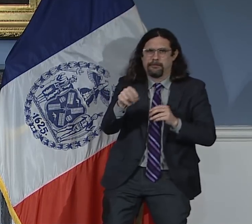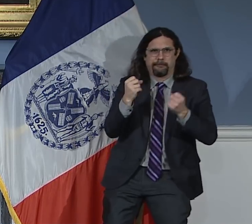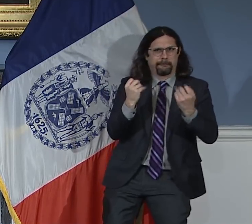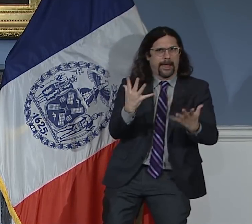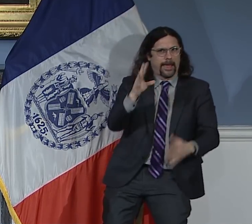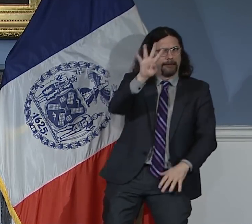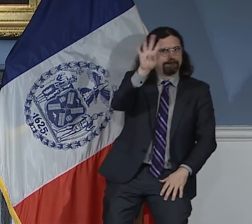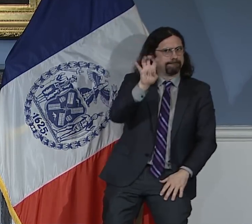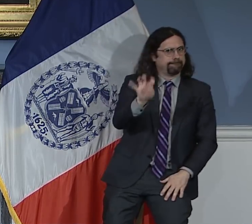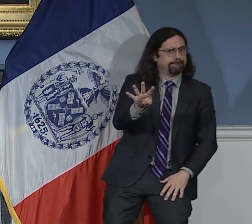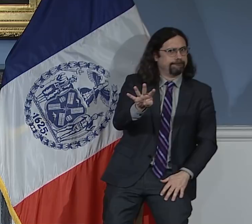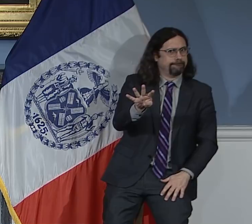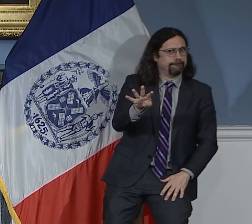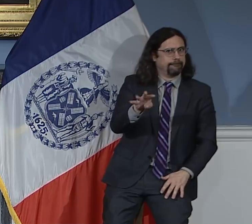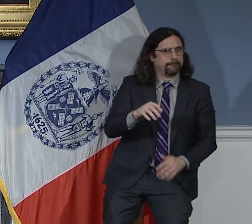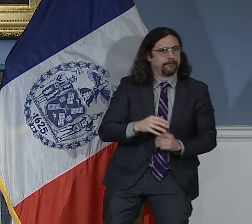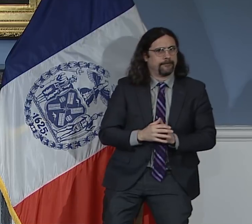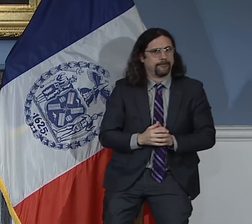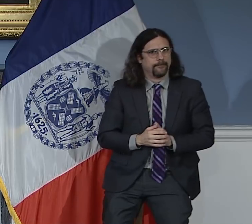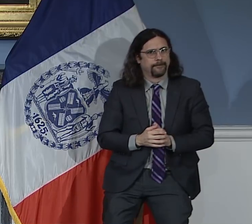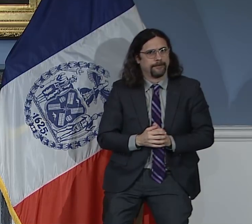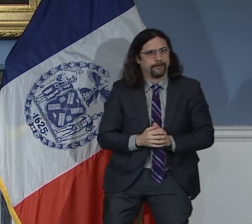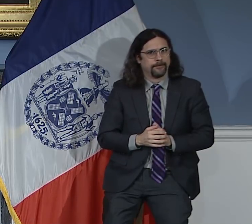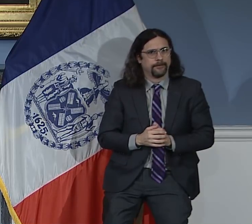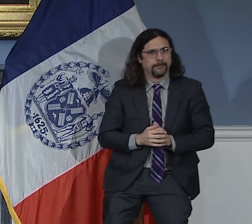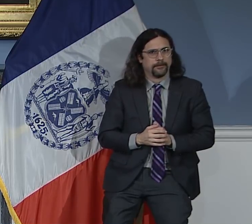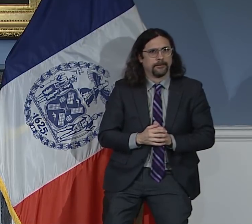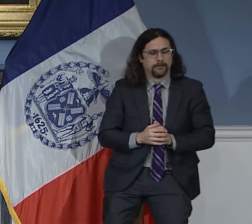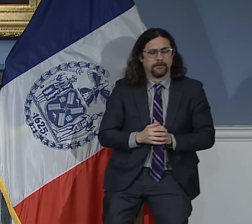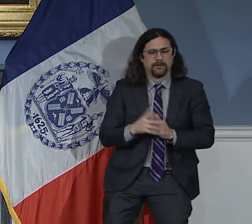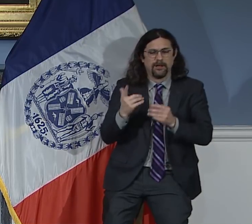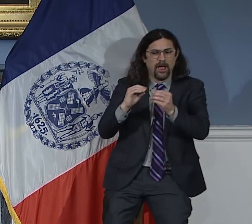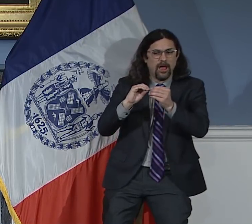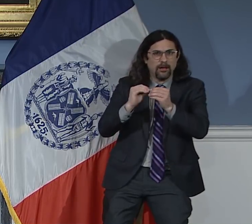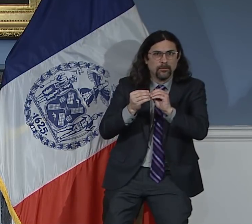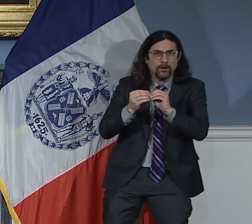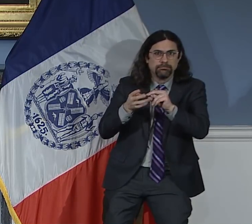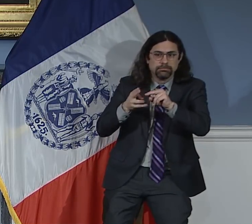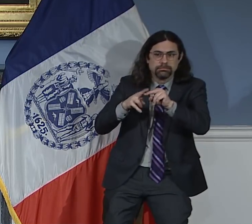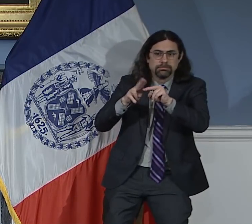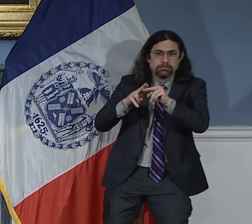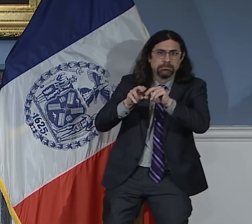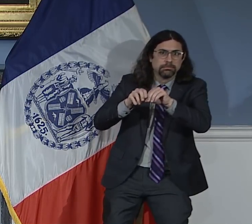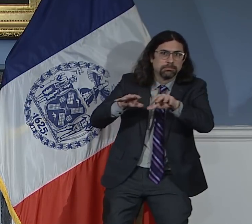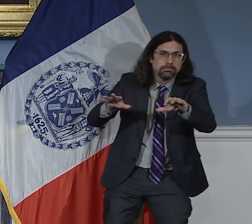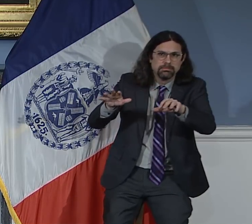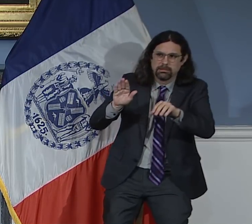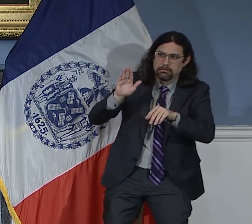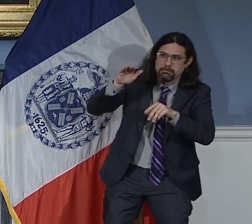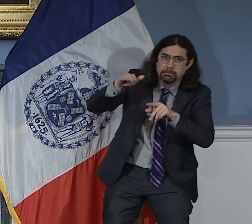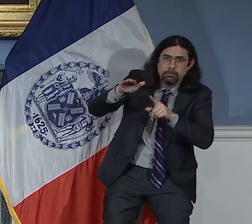UNDERSTAND THE EXACT TRAJECTORY 'WERE ON. AND WE KNOW IT